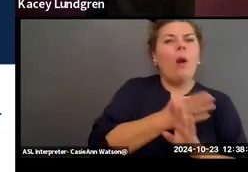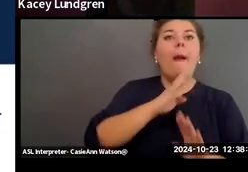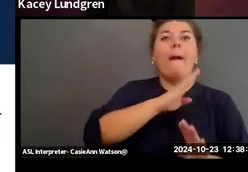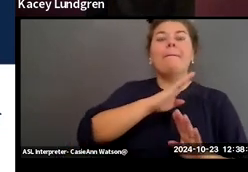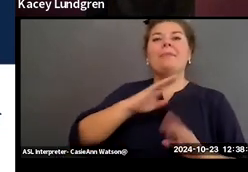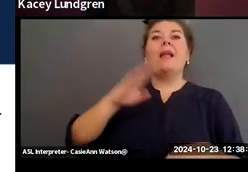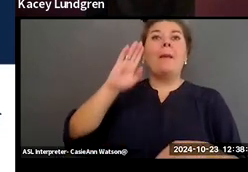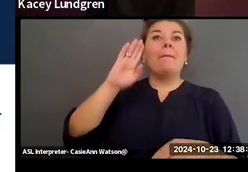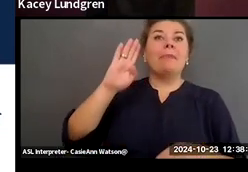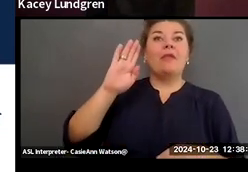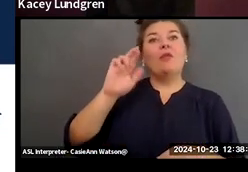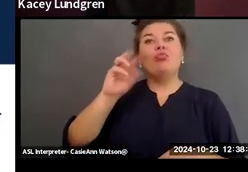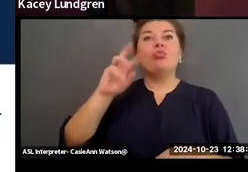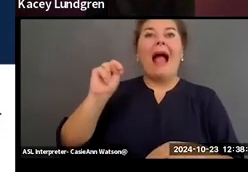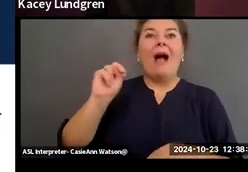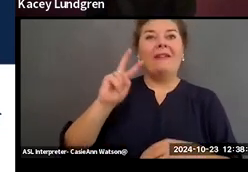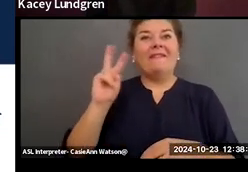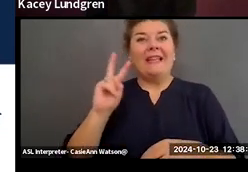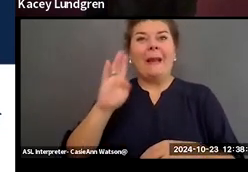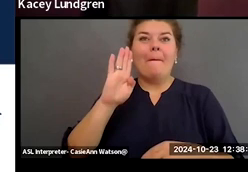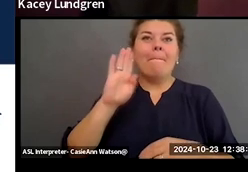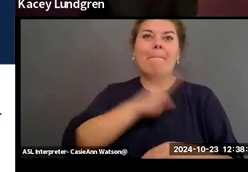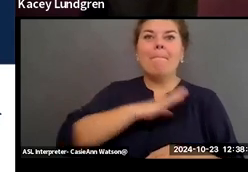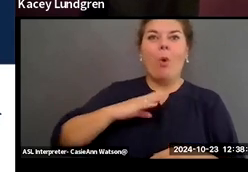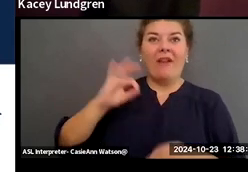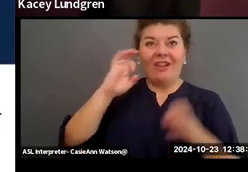I'm sorry, Brown v Board of Education, which happened two years later.